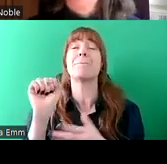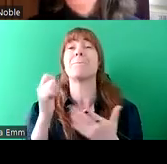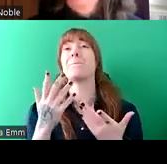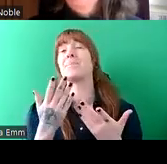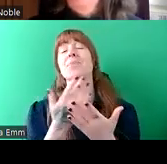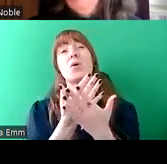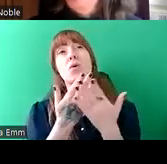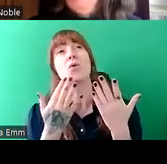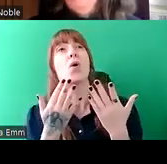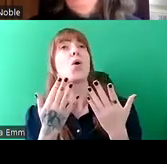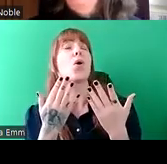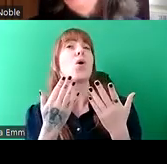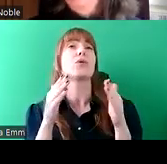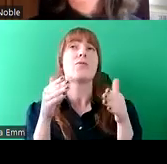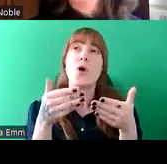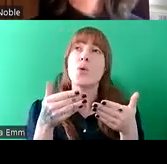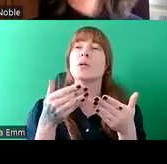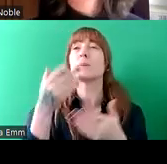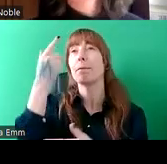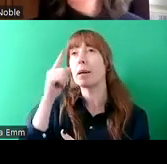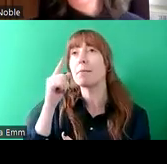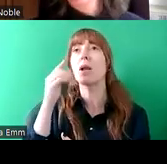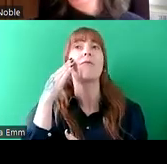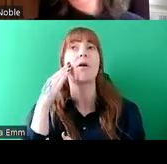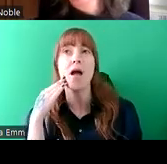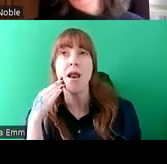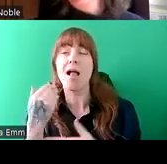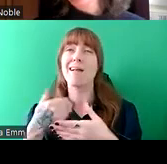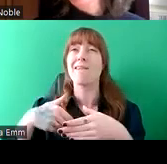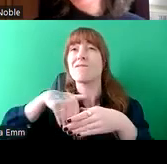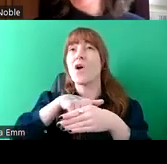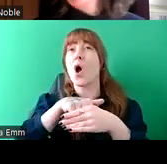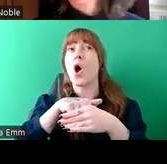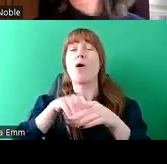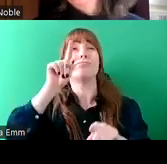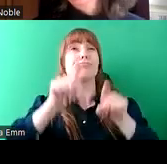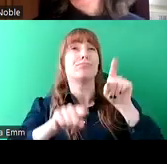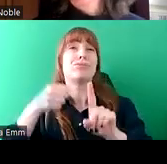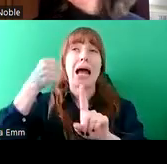lots of people of colour who've been involved in different forms of activism. So, there there's